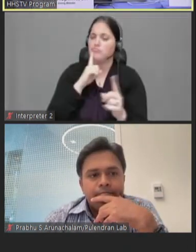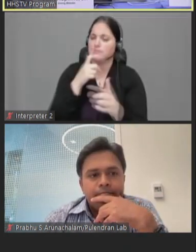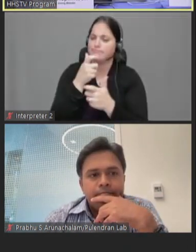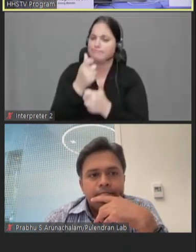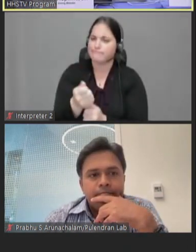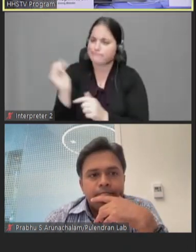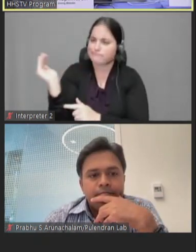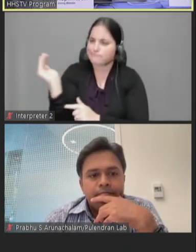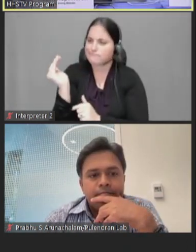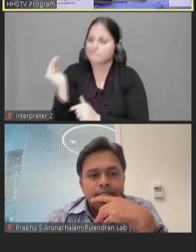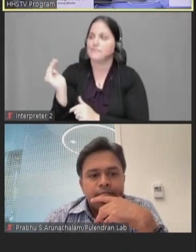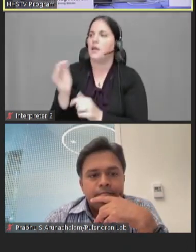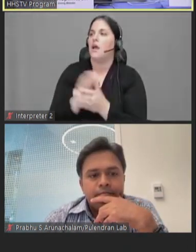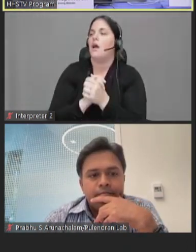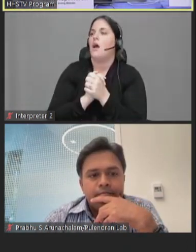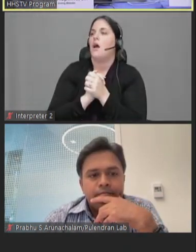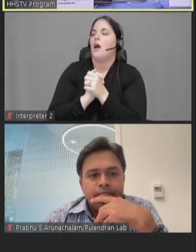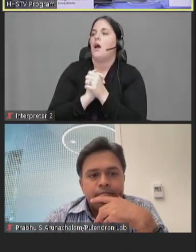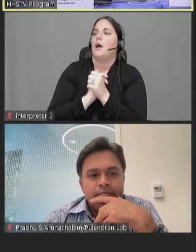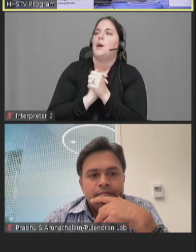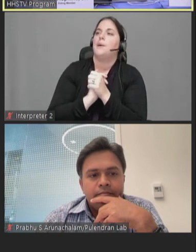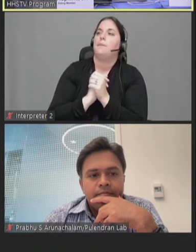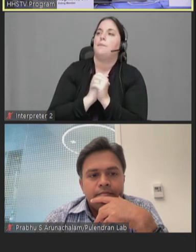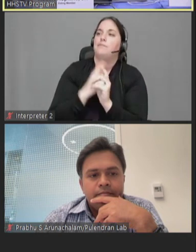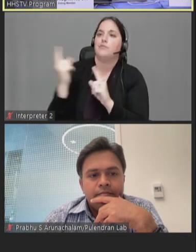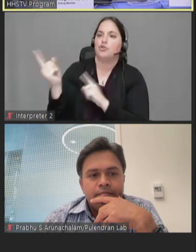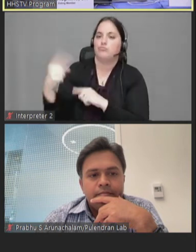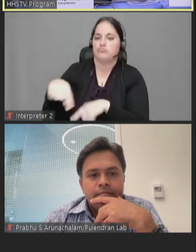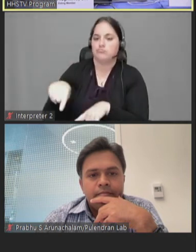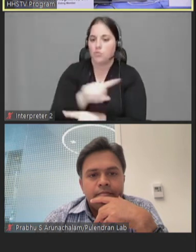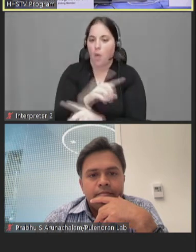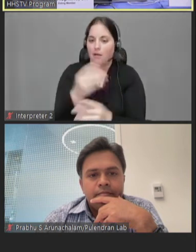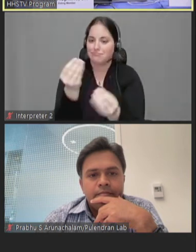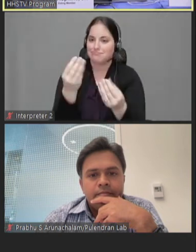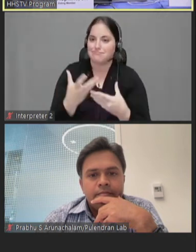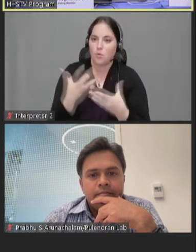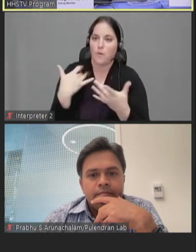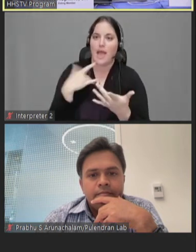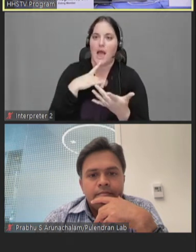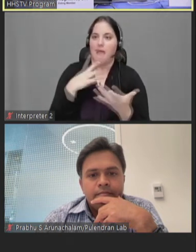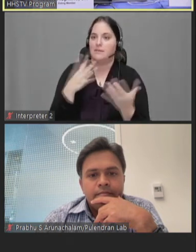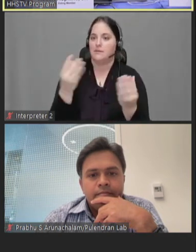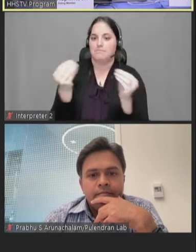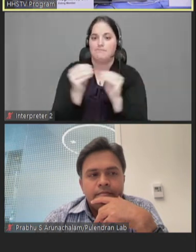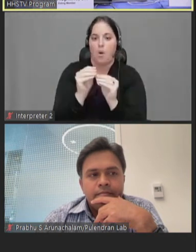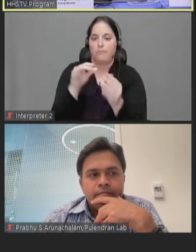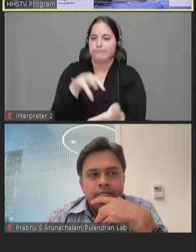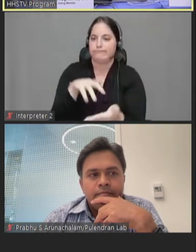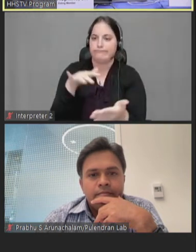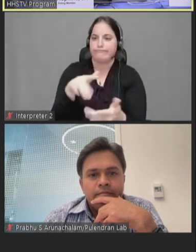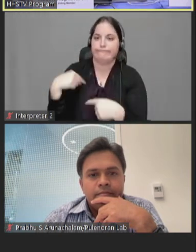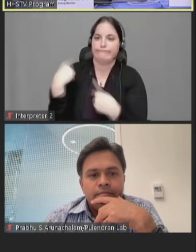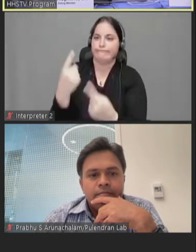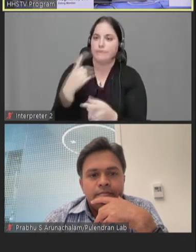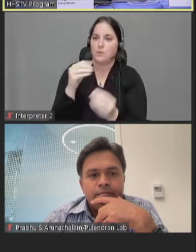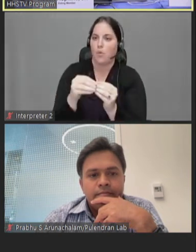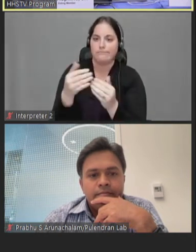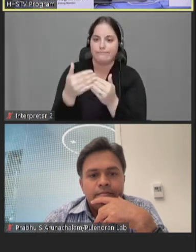as you have all told us, we've got miles to go on this issue also, as well as any of the other areas. Thank you again.